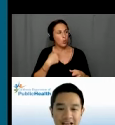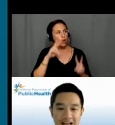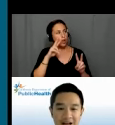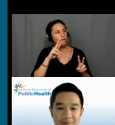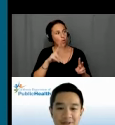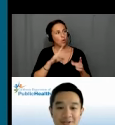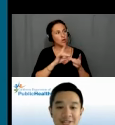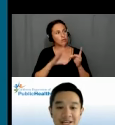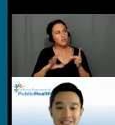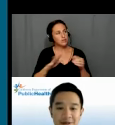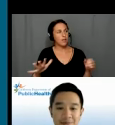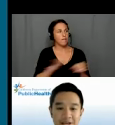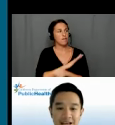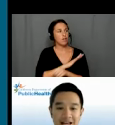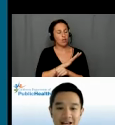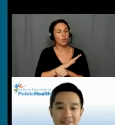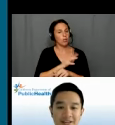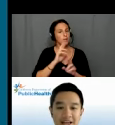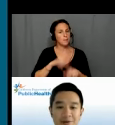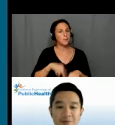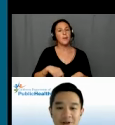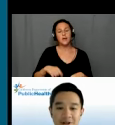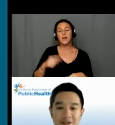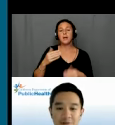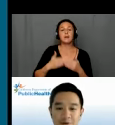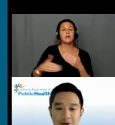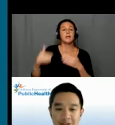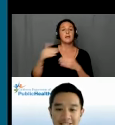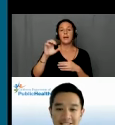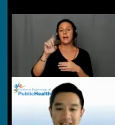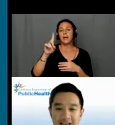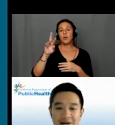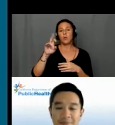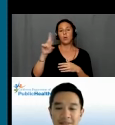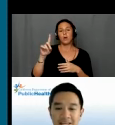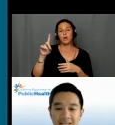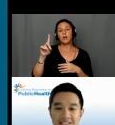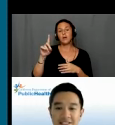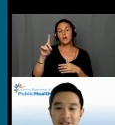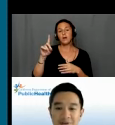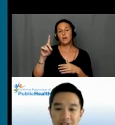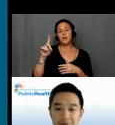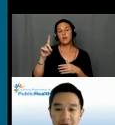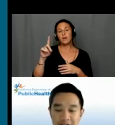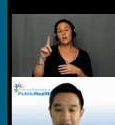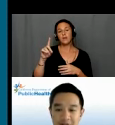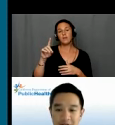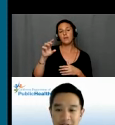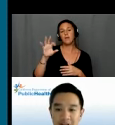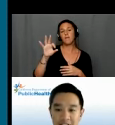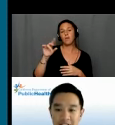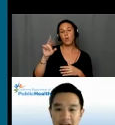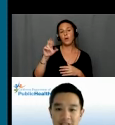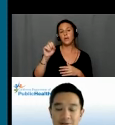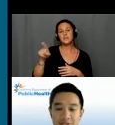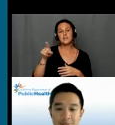Next we have Dr. Edward Flores, an associate professor of sociology at UC